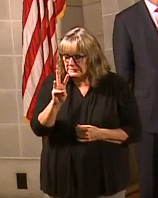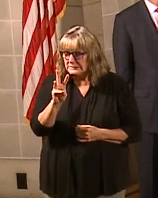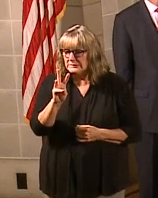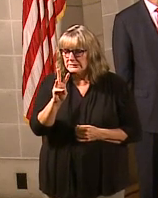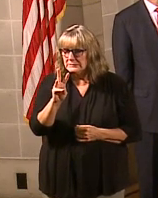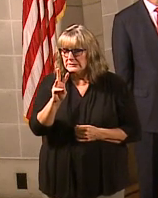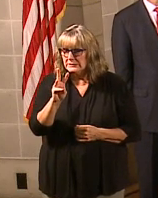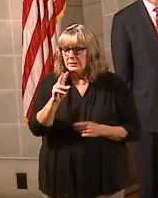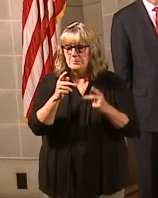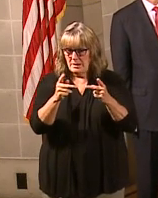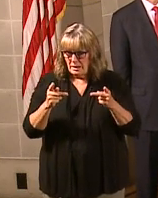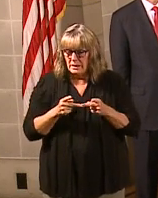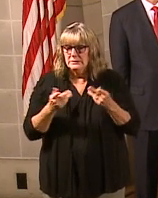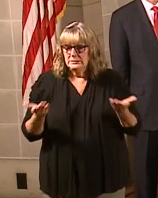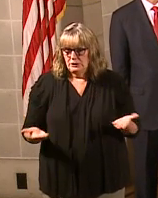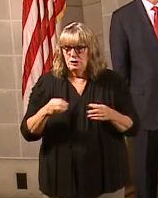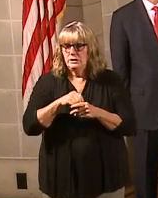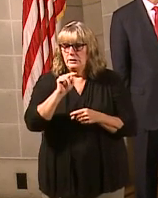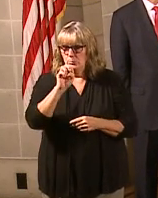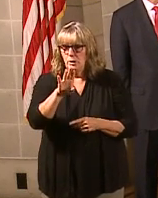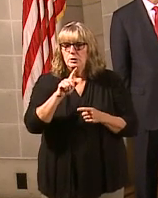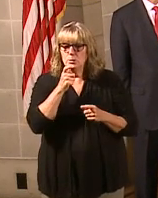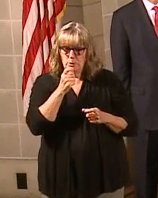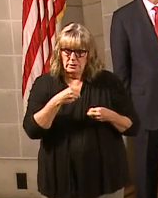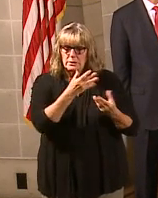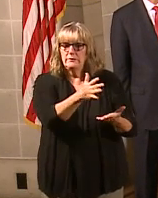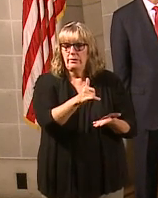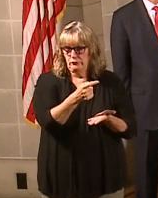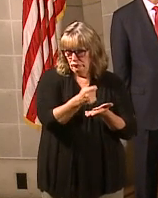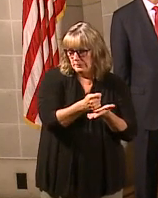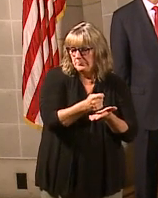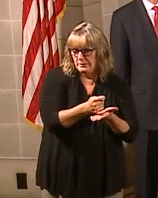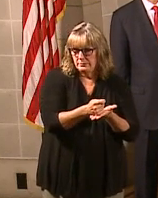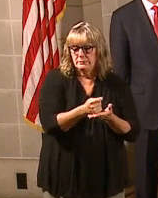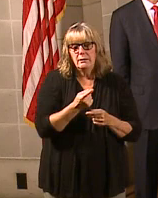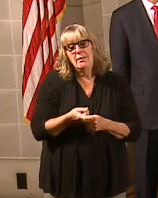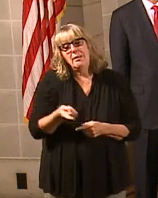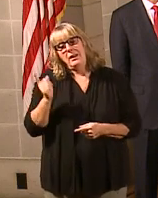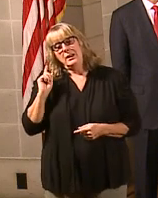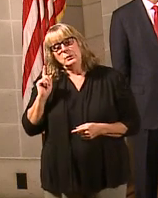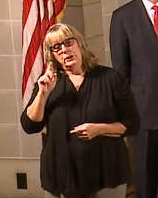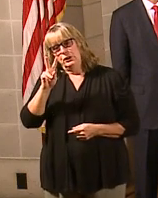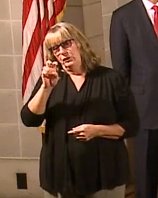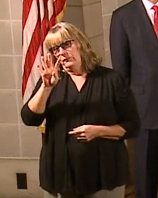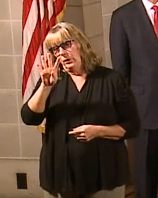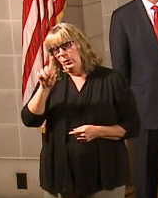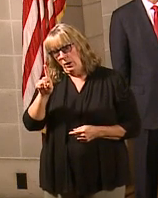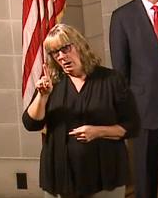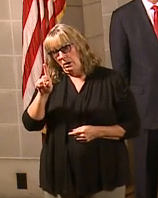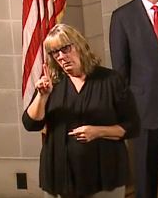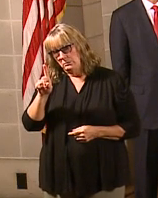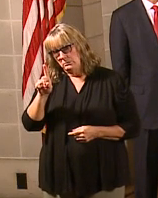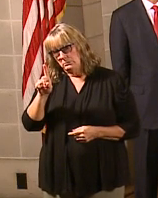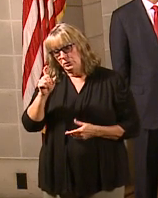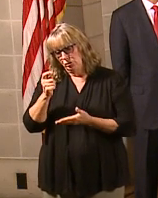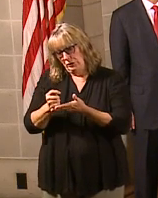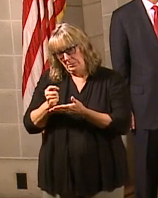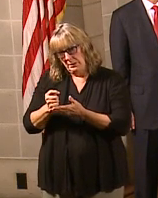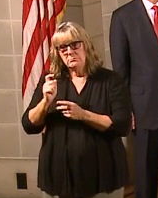OUR HOSPITALS THROUGHOUT THE STATE. WE CURRENTLY HAVE 46 TOTAL